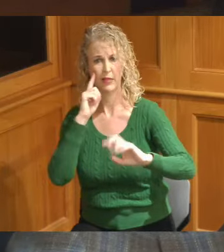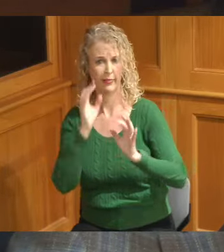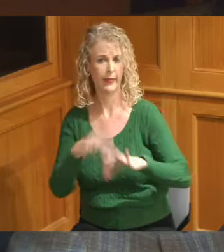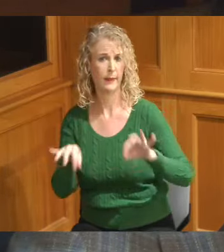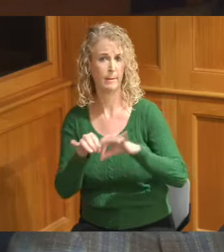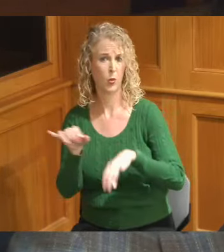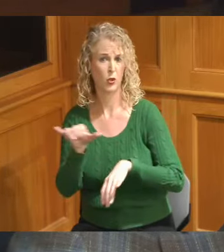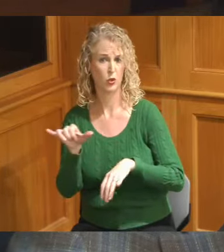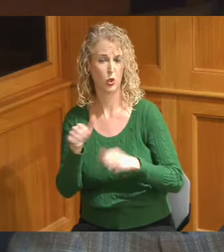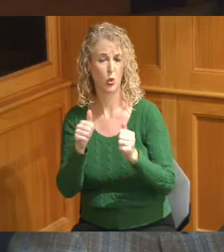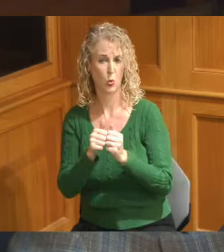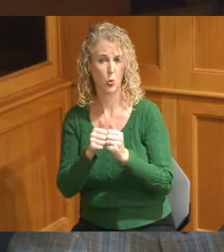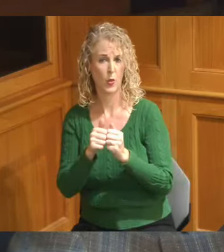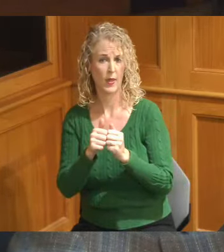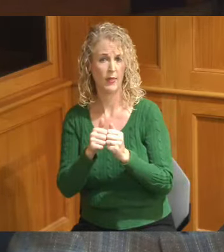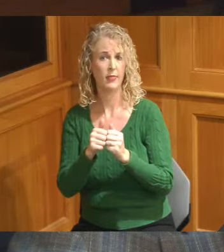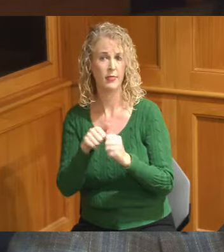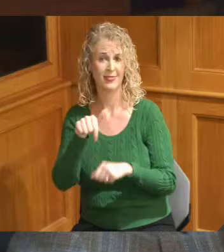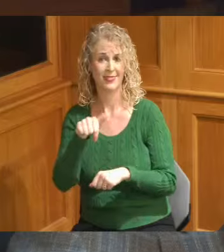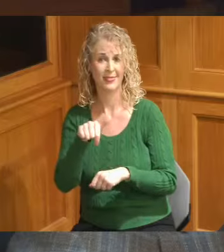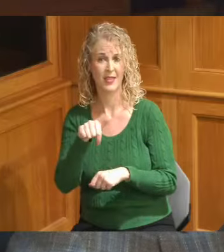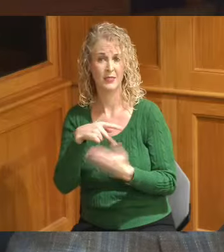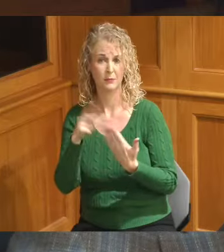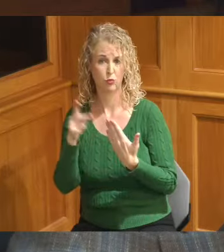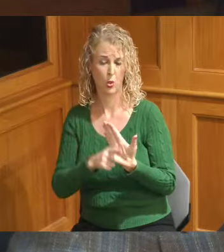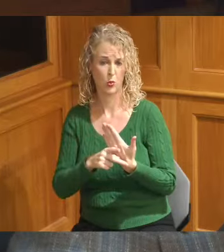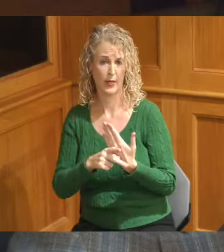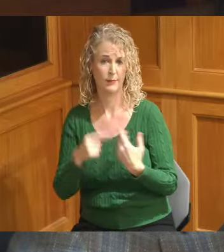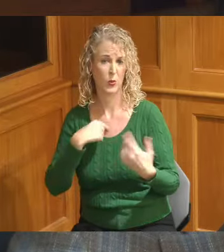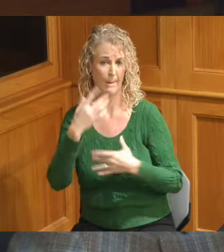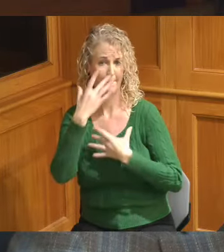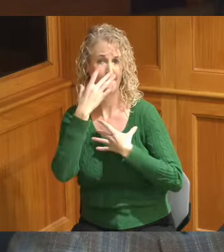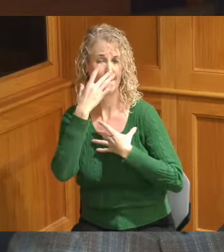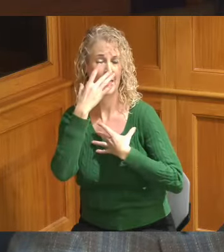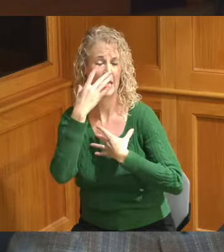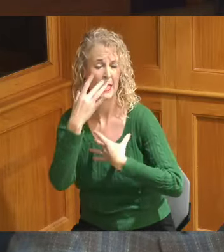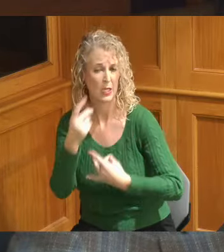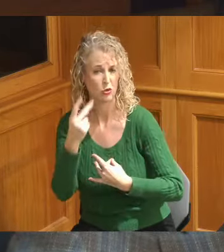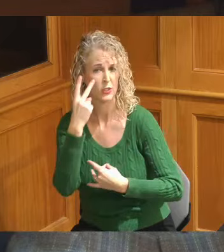service charge pilot program. So I was certainly interested in supporting supporting those but